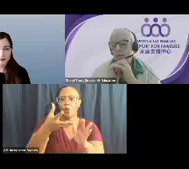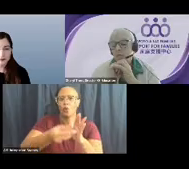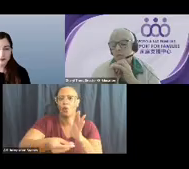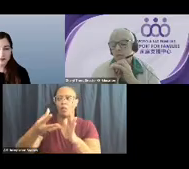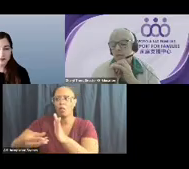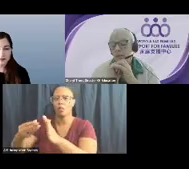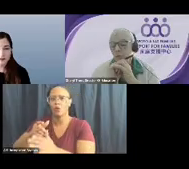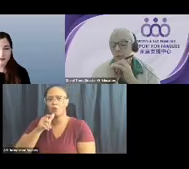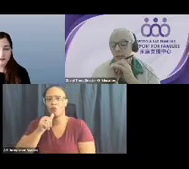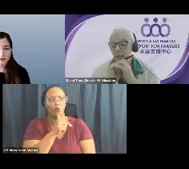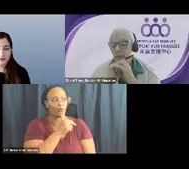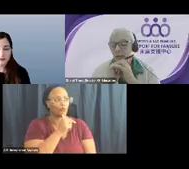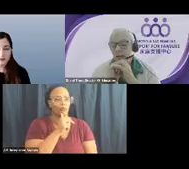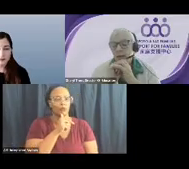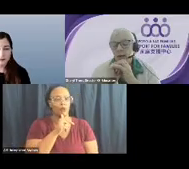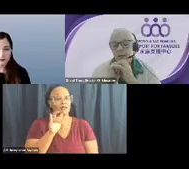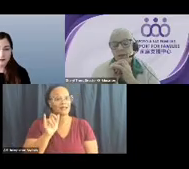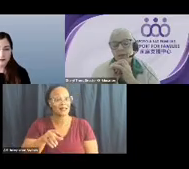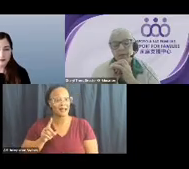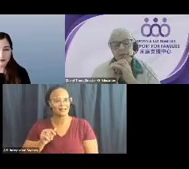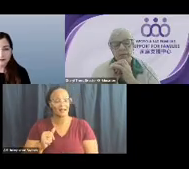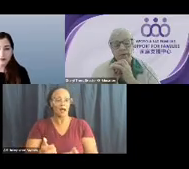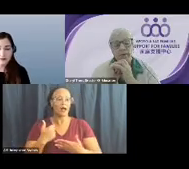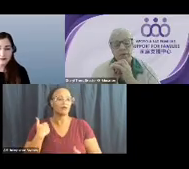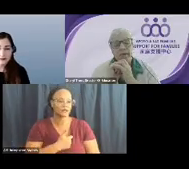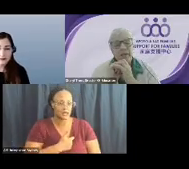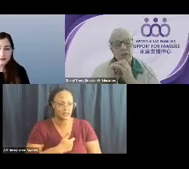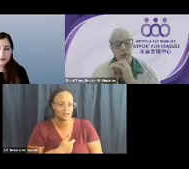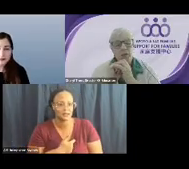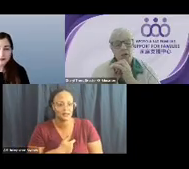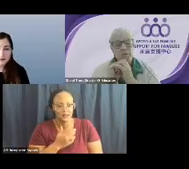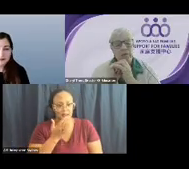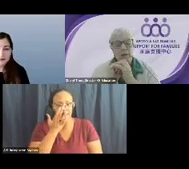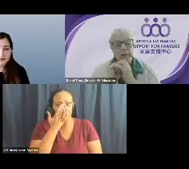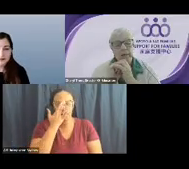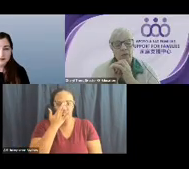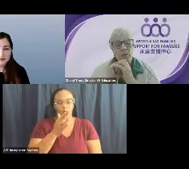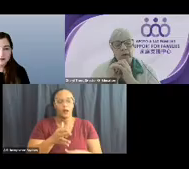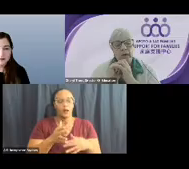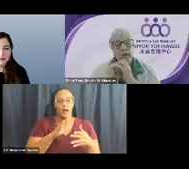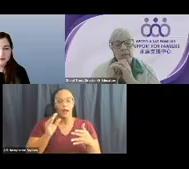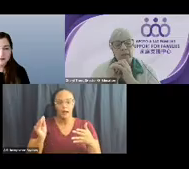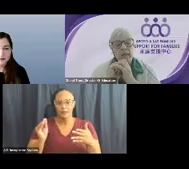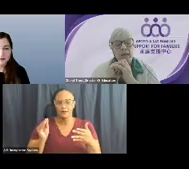is really helpful for us in doing that. Um, and then finally, just for our families in creating